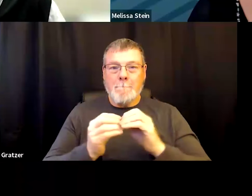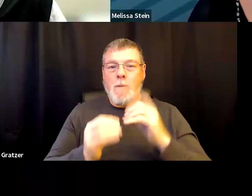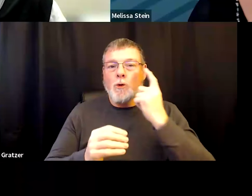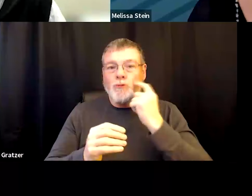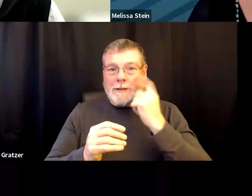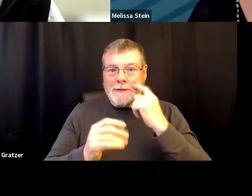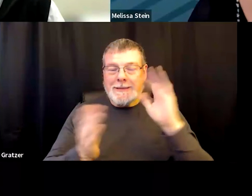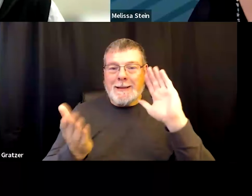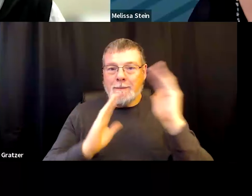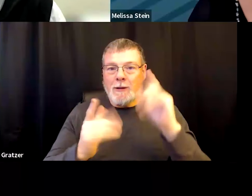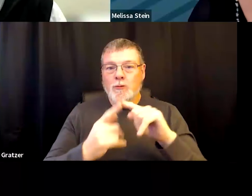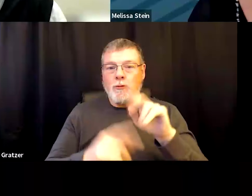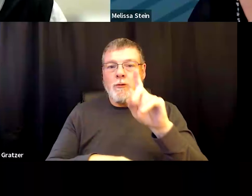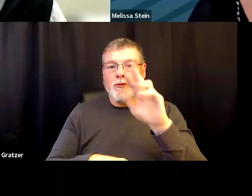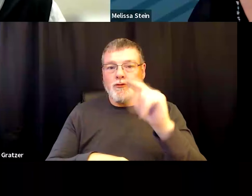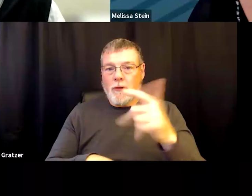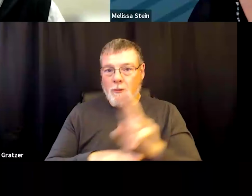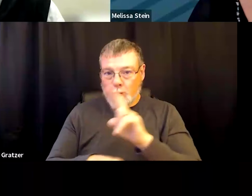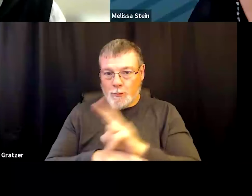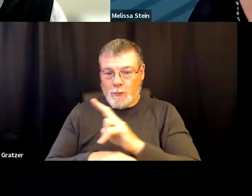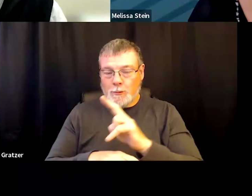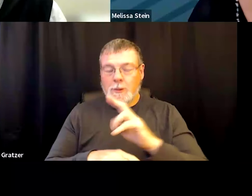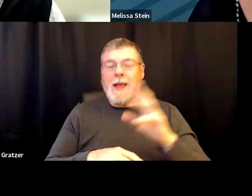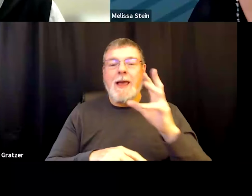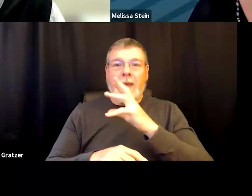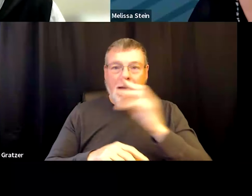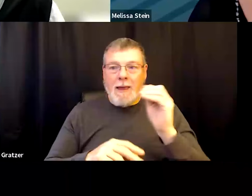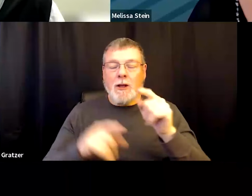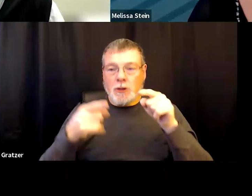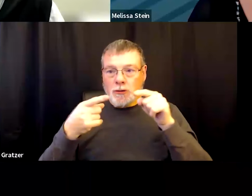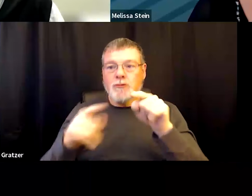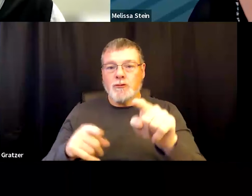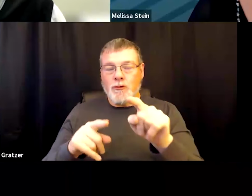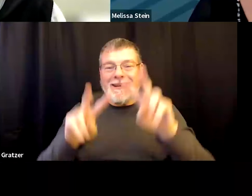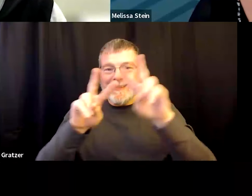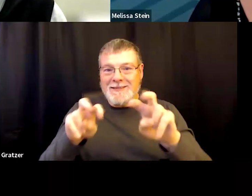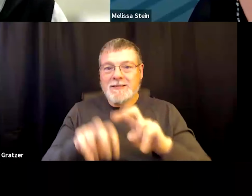in terms of their drug use and more accurate depiction of what's gone on during the assessment process at that point.